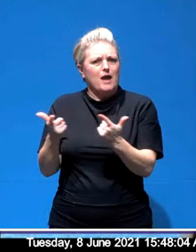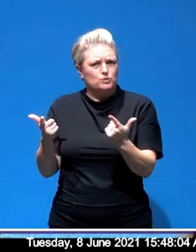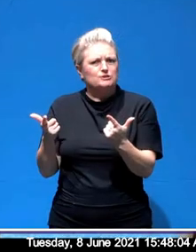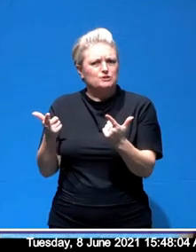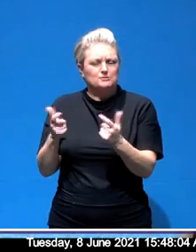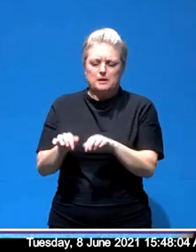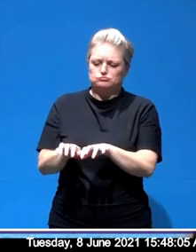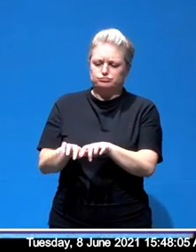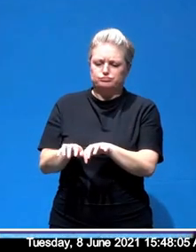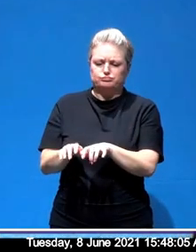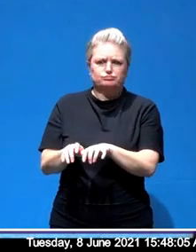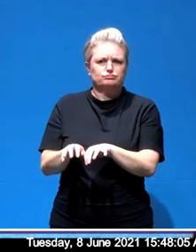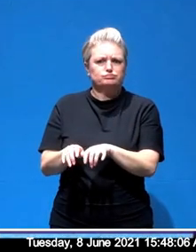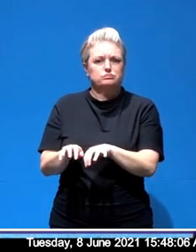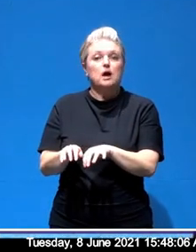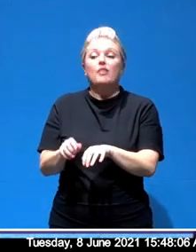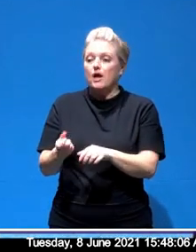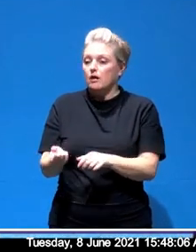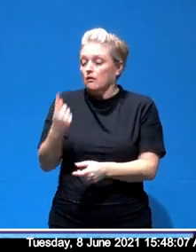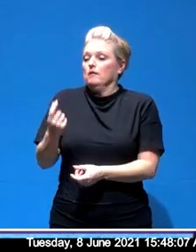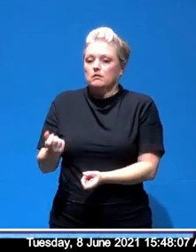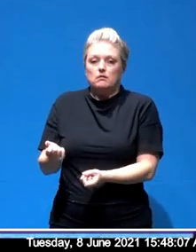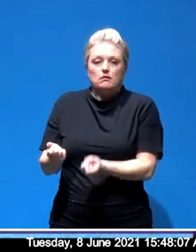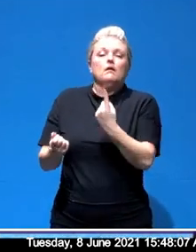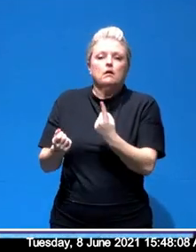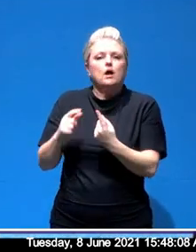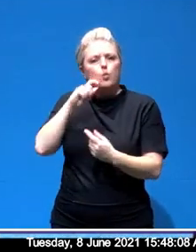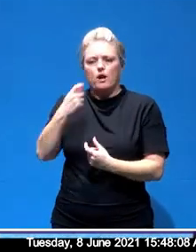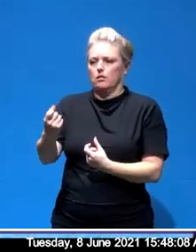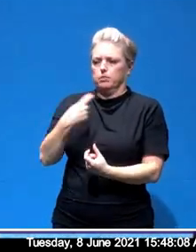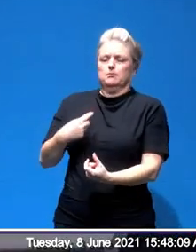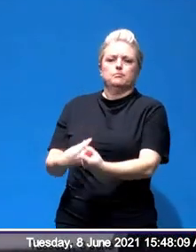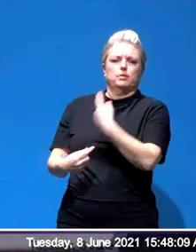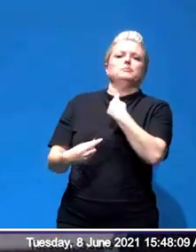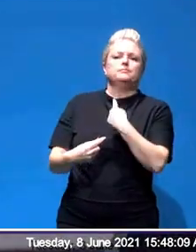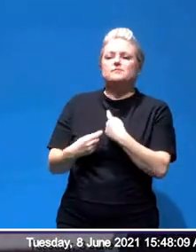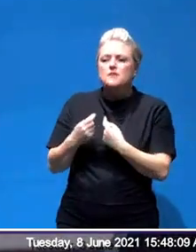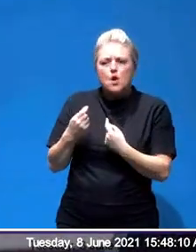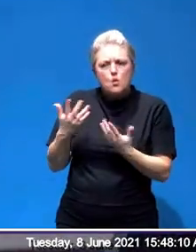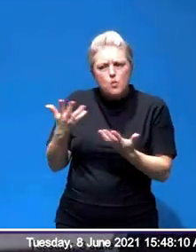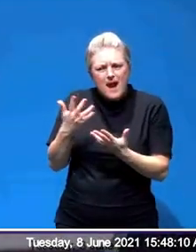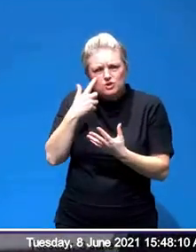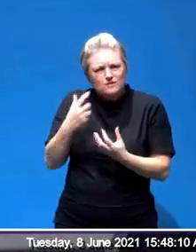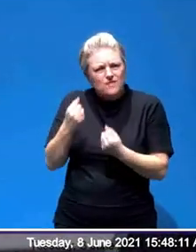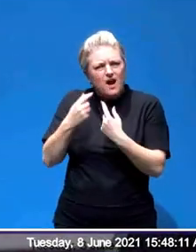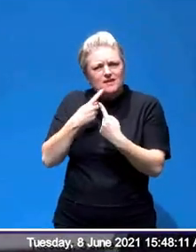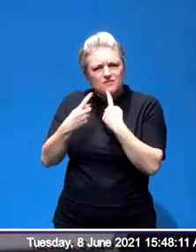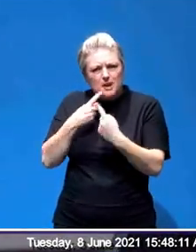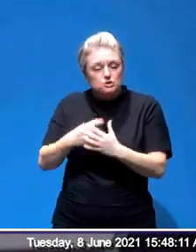Do you remember that evidence? Yes. Do you know where we could find information about those trigger words? I could certainly provide that to the Commission afterwards.